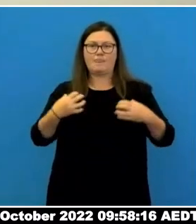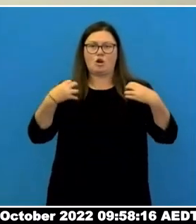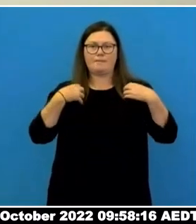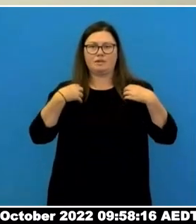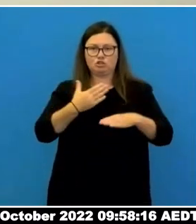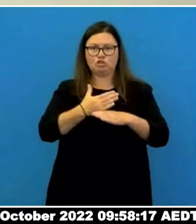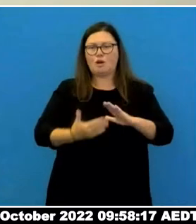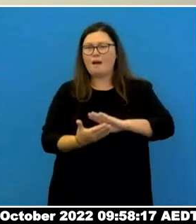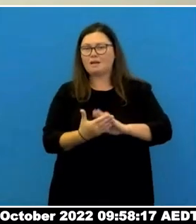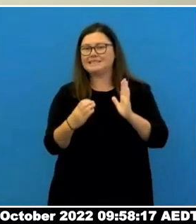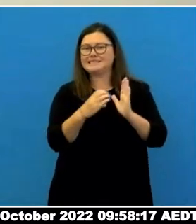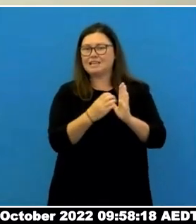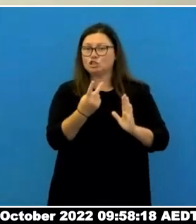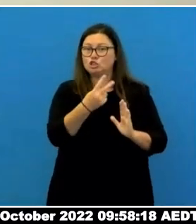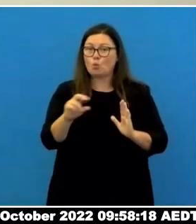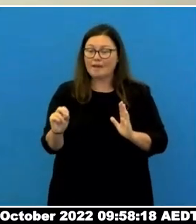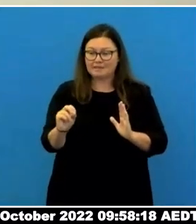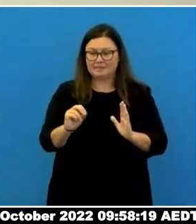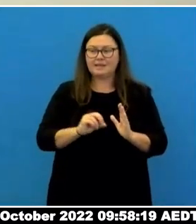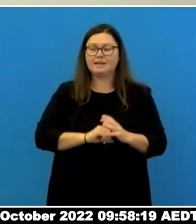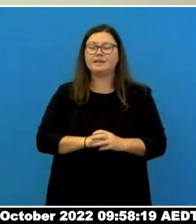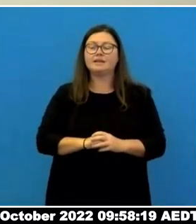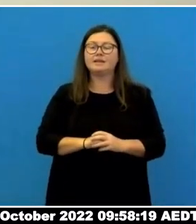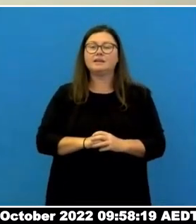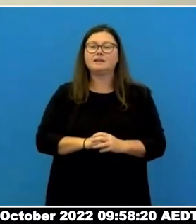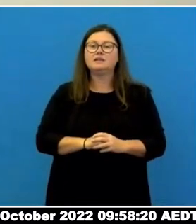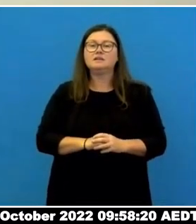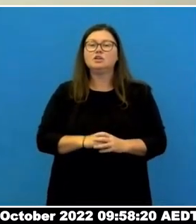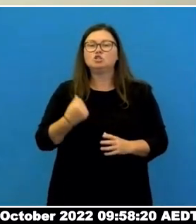These functions include the promotion of and understanding and acceptance of